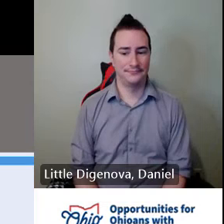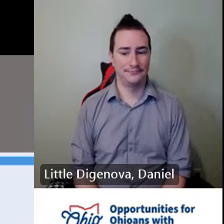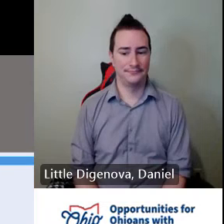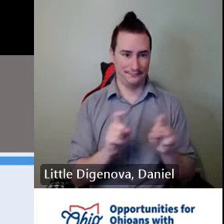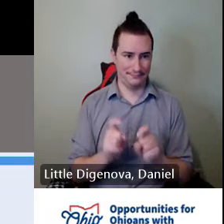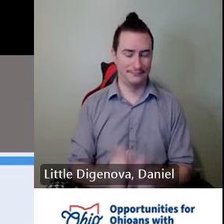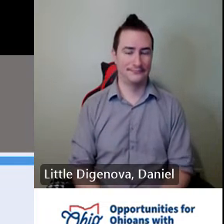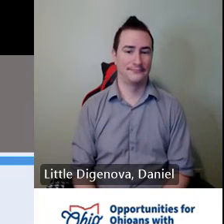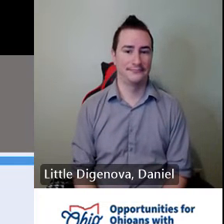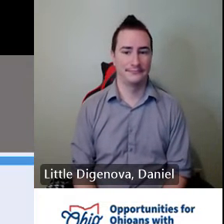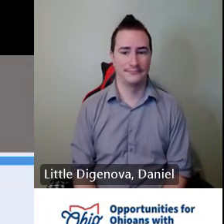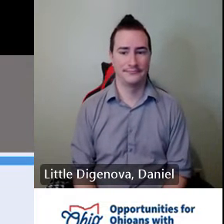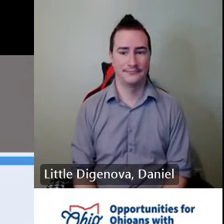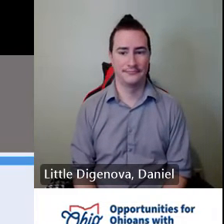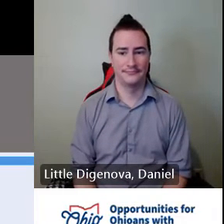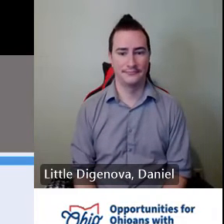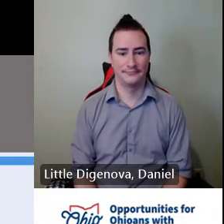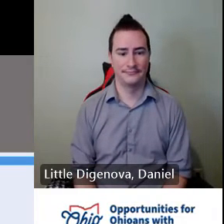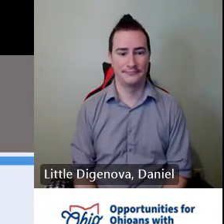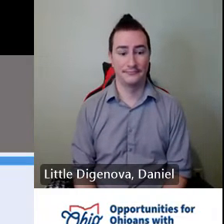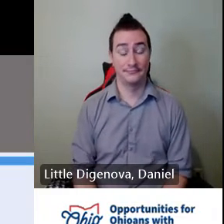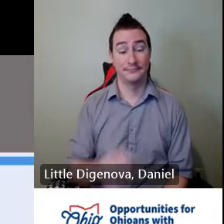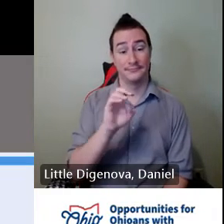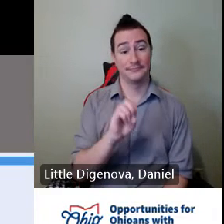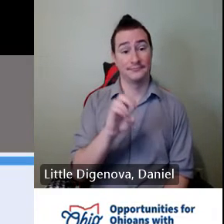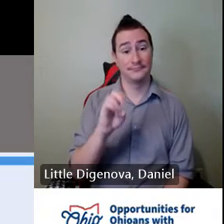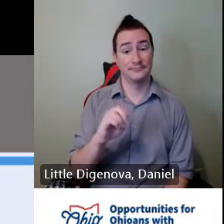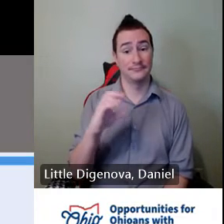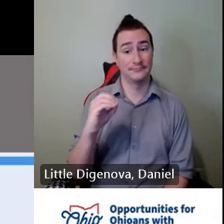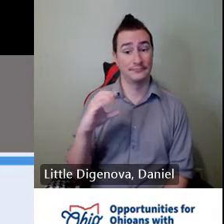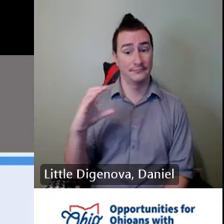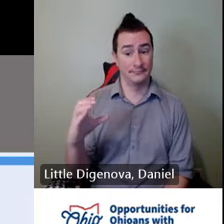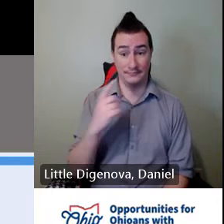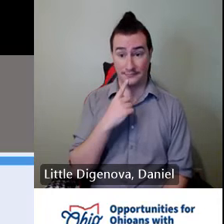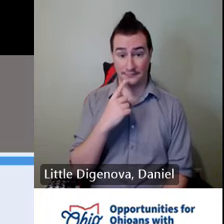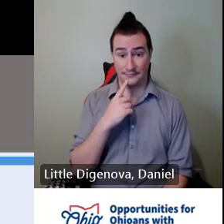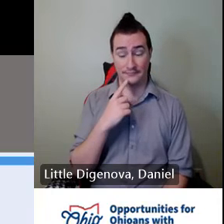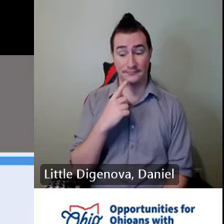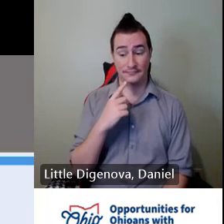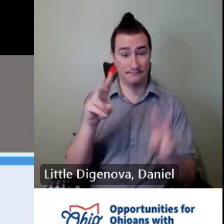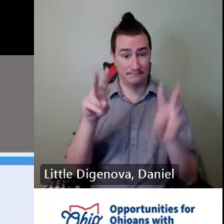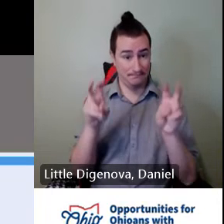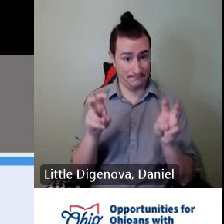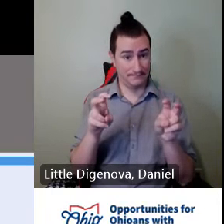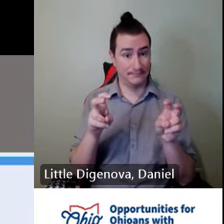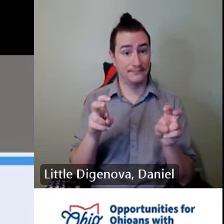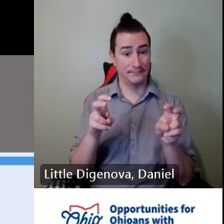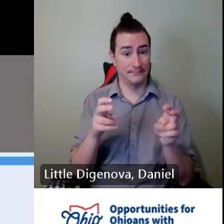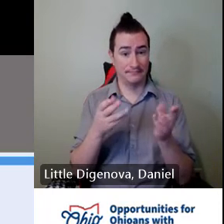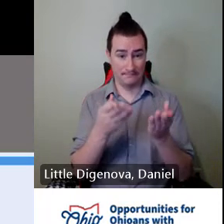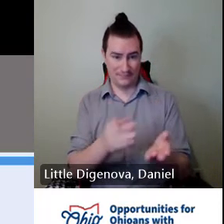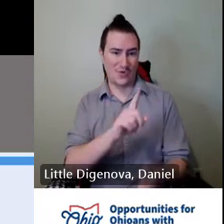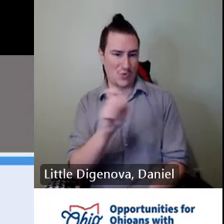“According to the EEOC, which of the following are times when an employer is permitted to request documentation from their